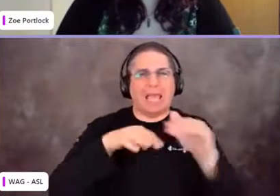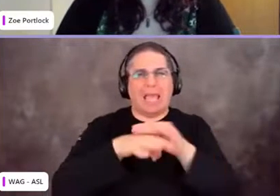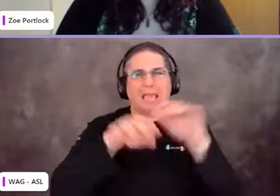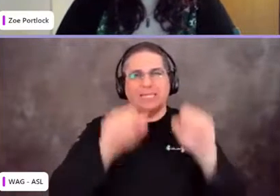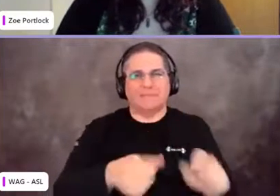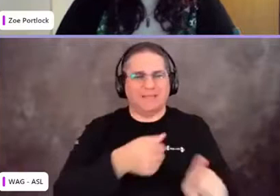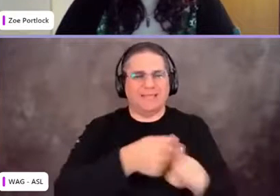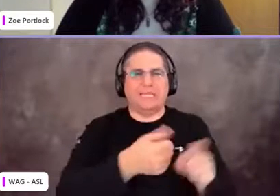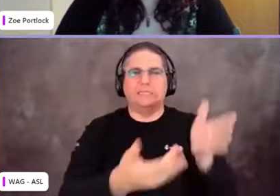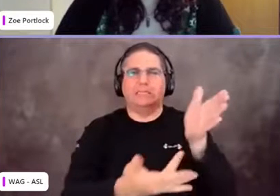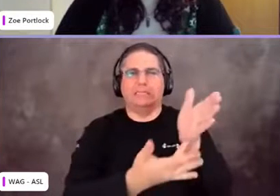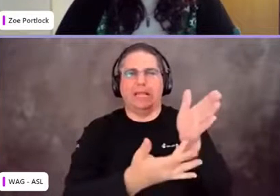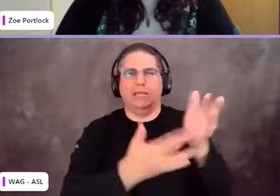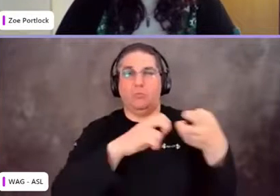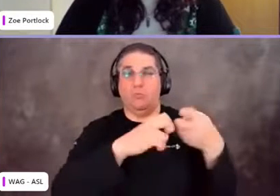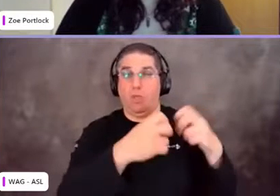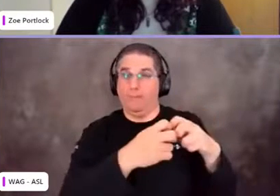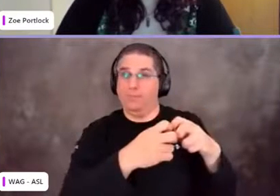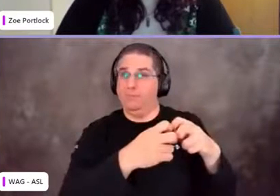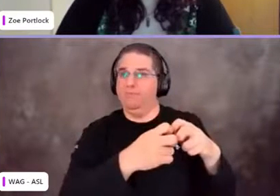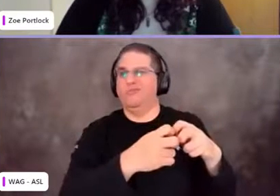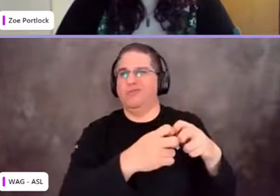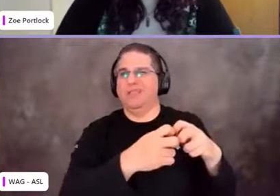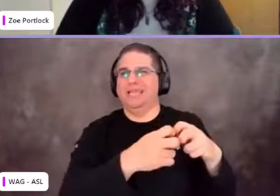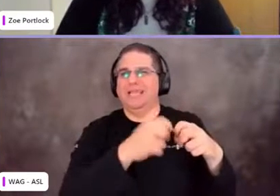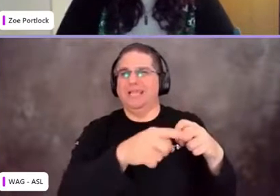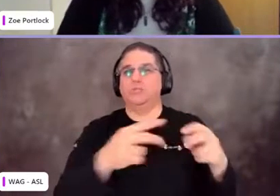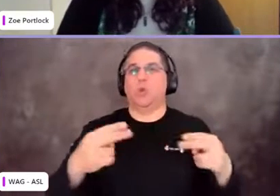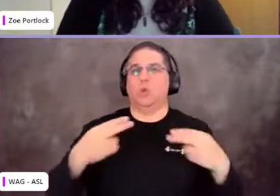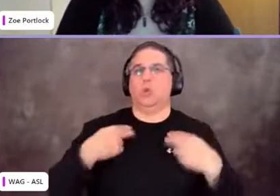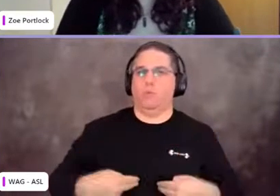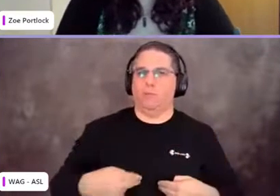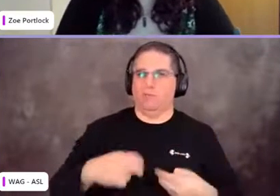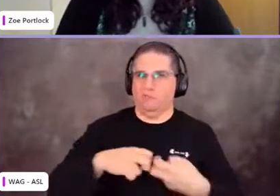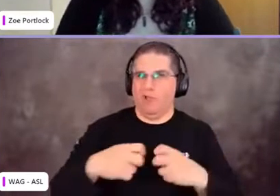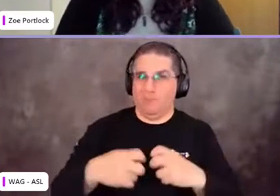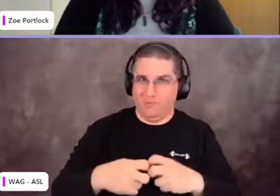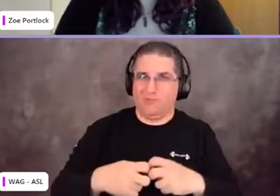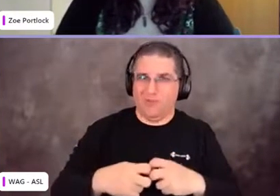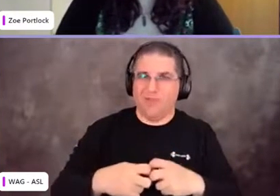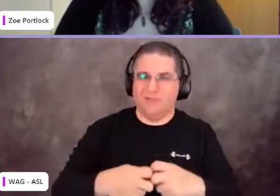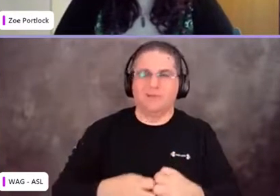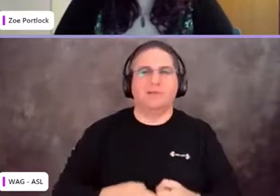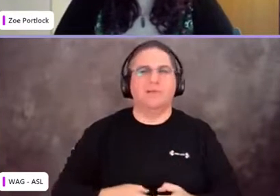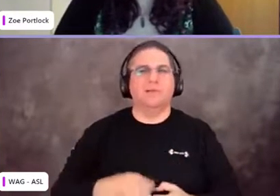me to add a follow up question. We talk about